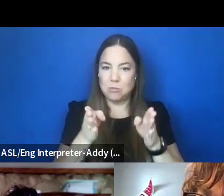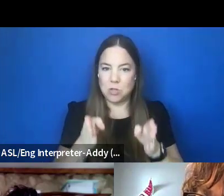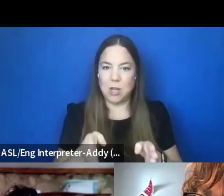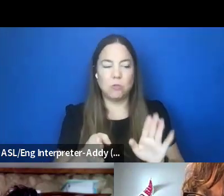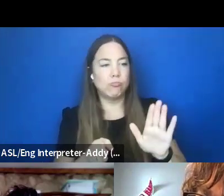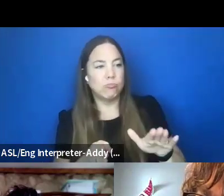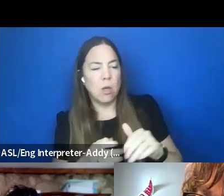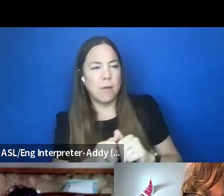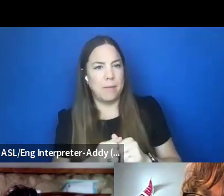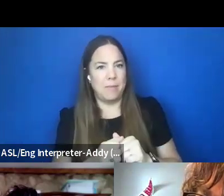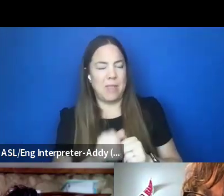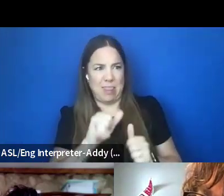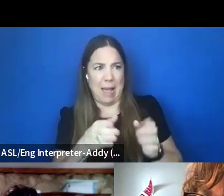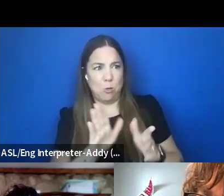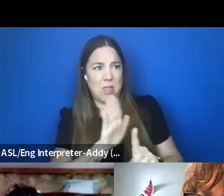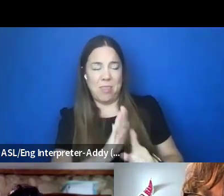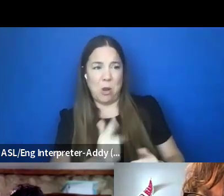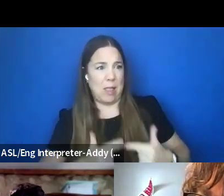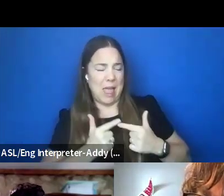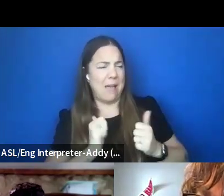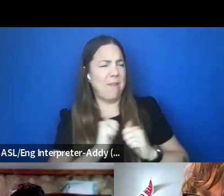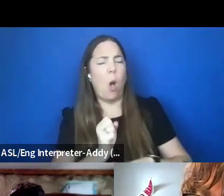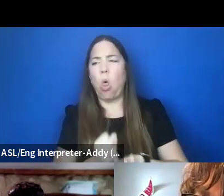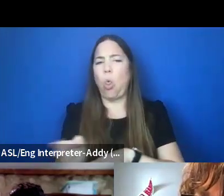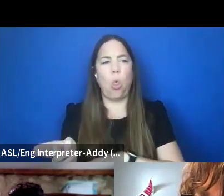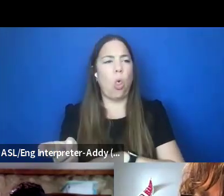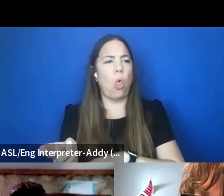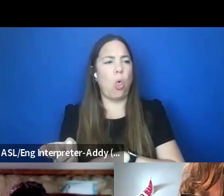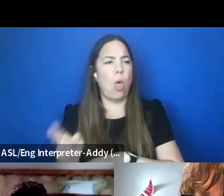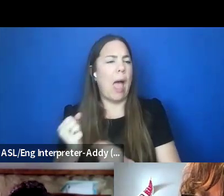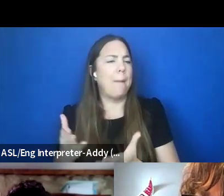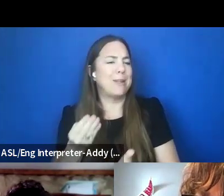Don Dew: put a person's life over Don Dew: the amount of money and benefit